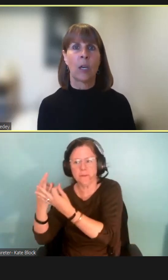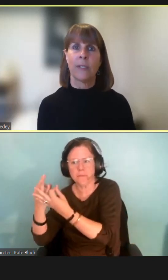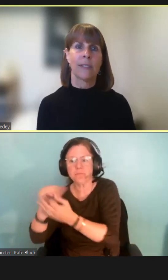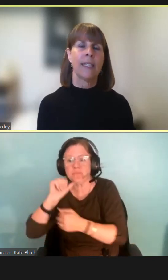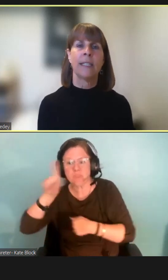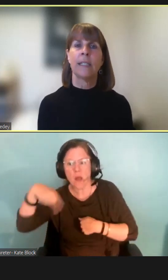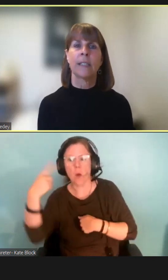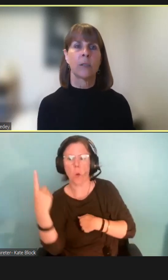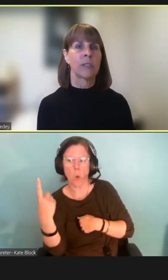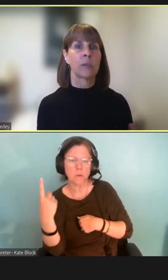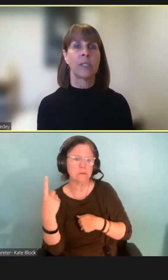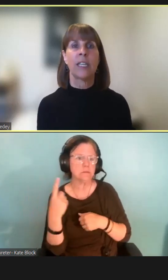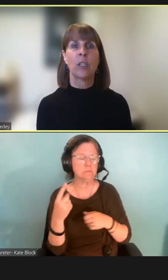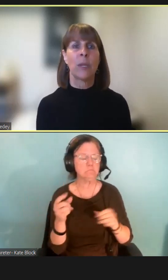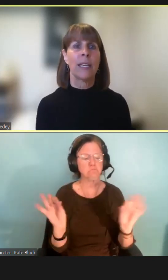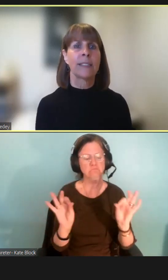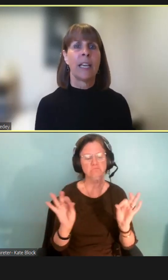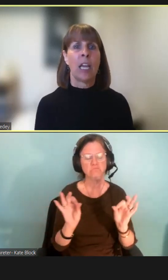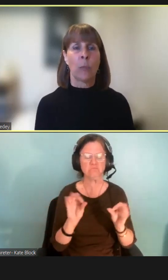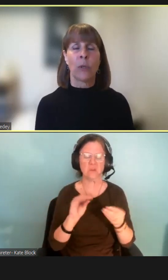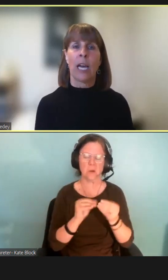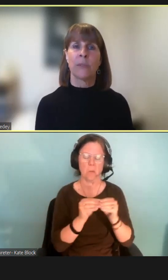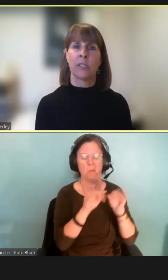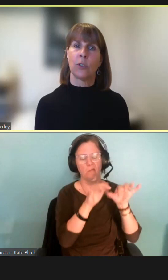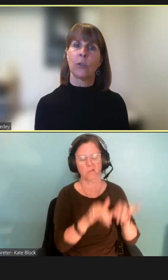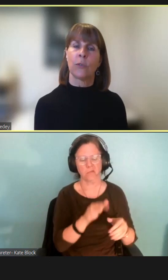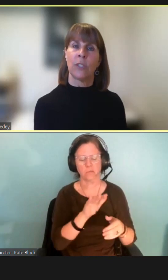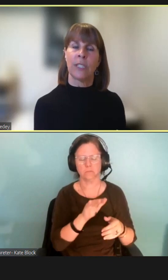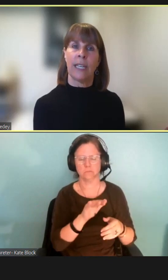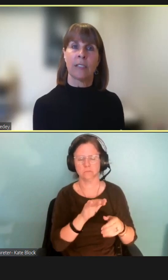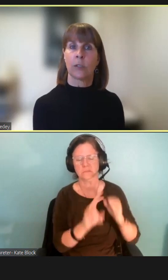piece of data that goes into a database and perhaps is useful in answering